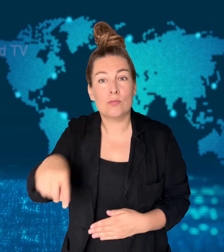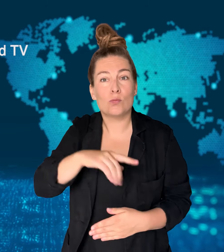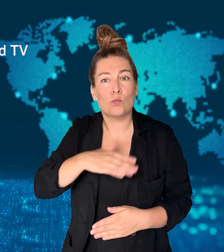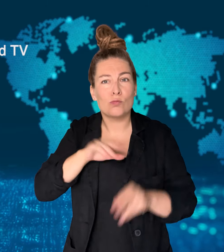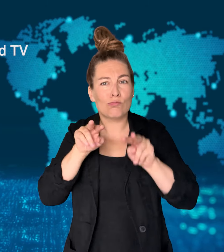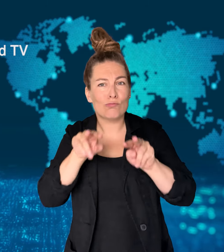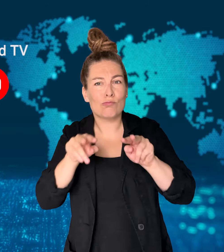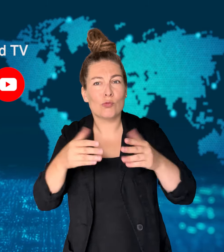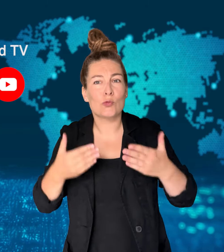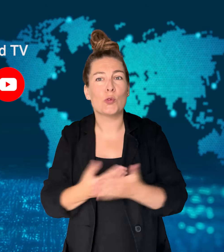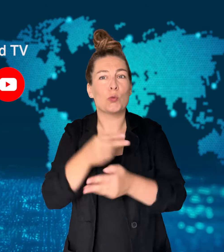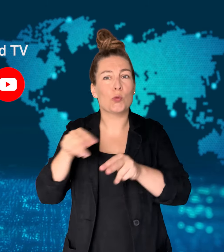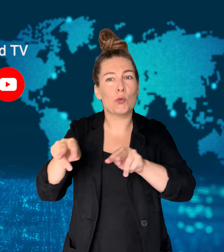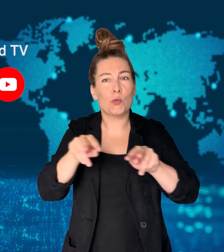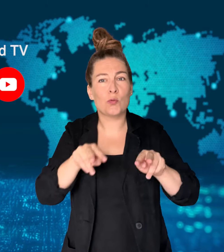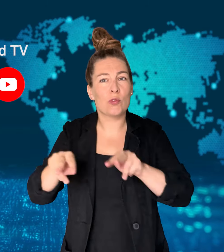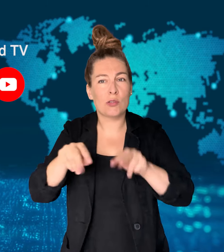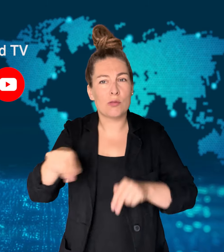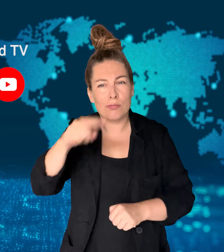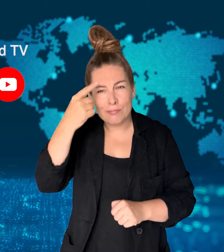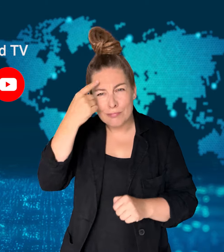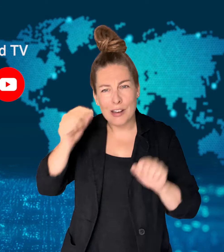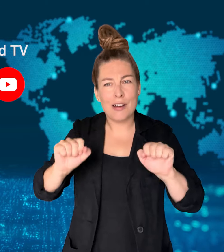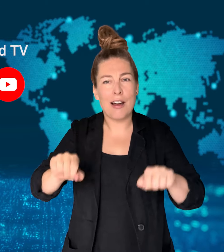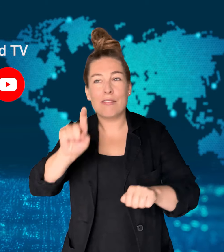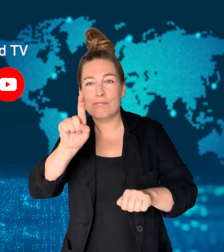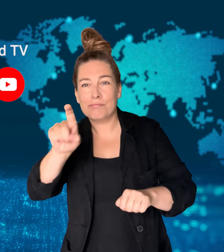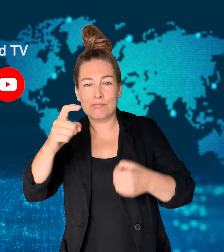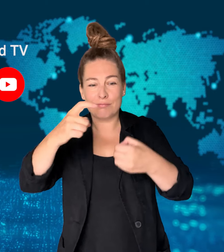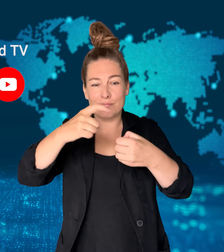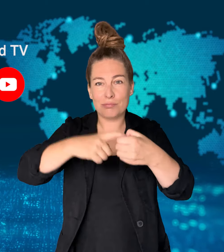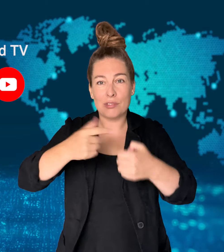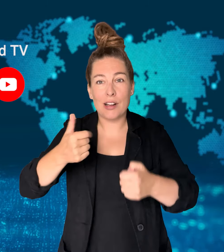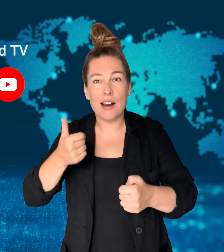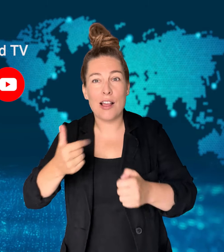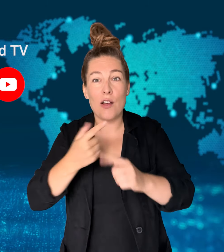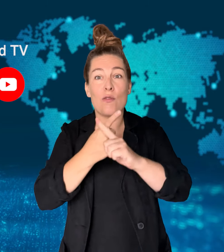Don't forget to subscribe, like, and follow H3 World TV to